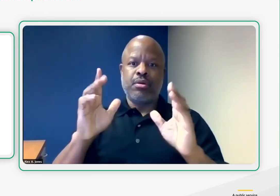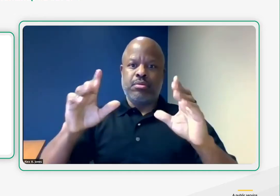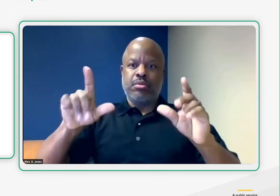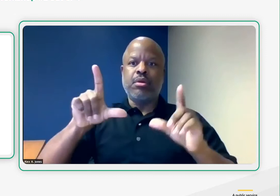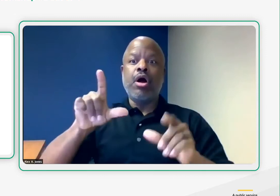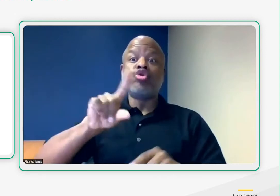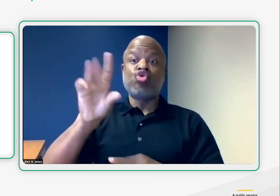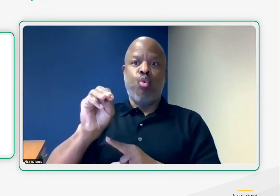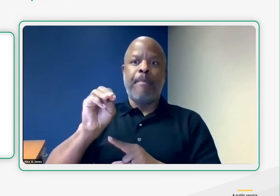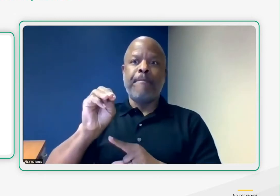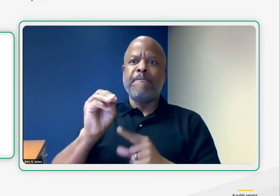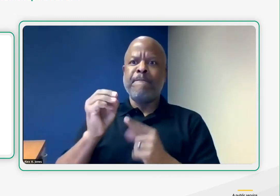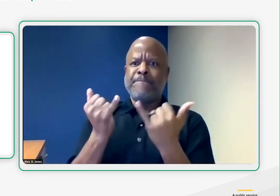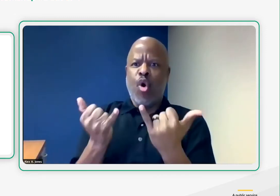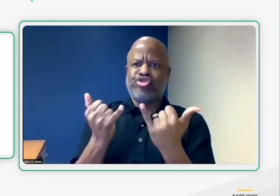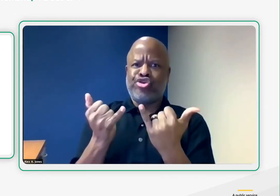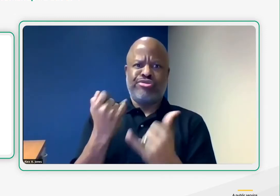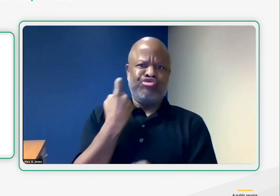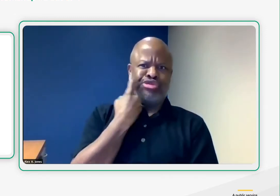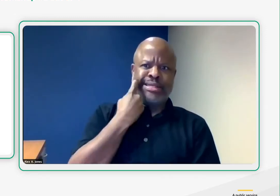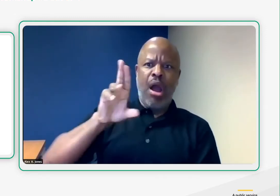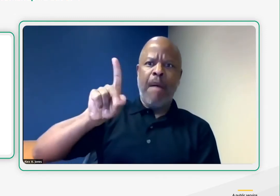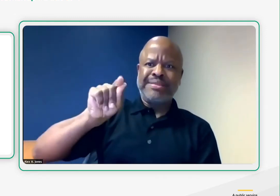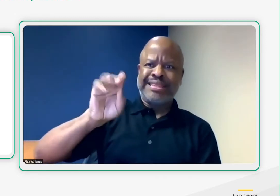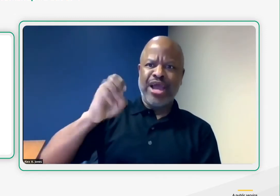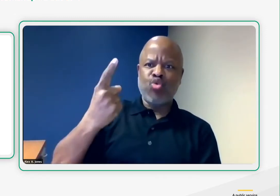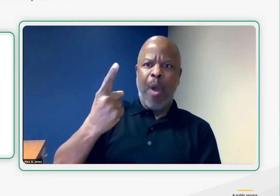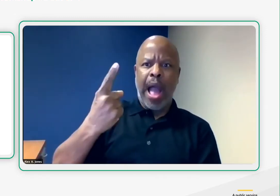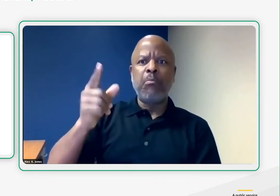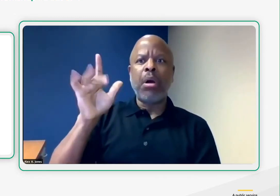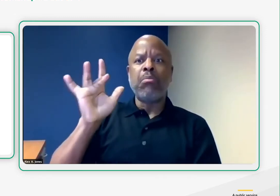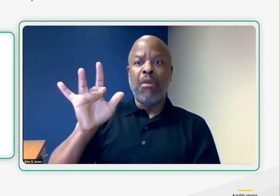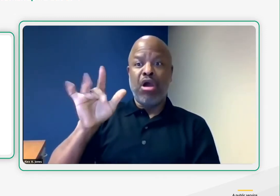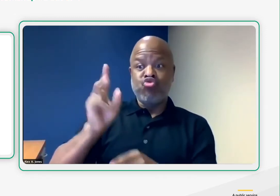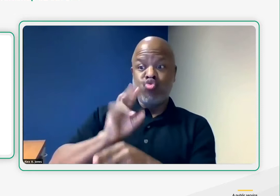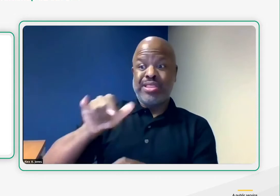So, there have been some recent updates to Zoom.